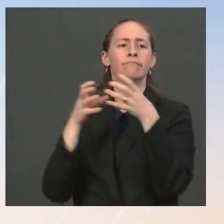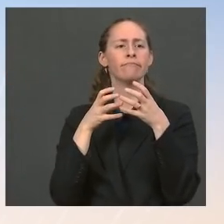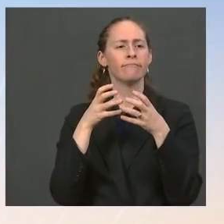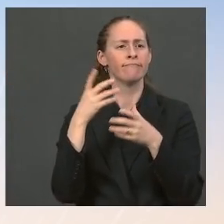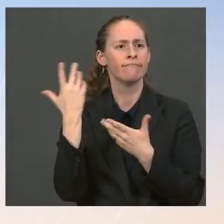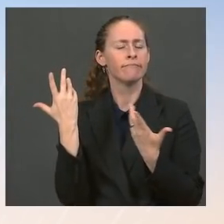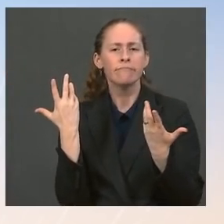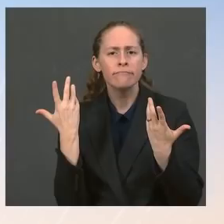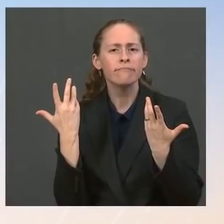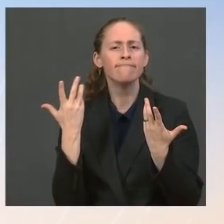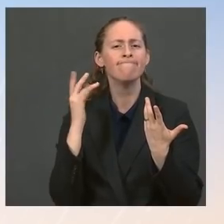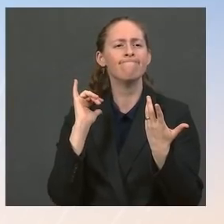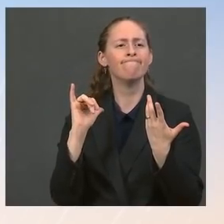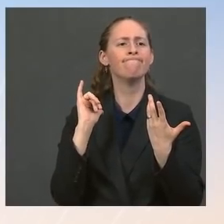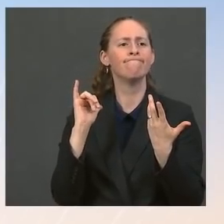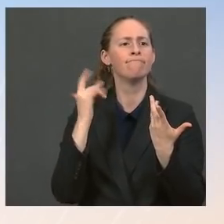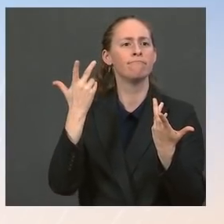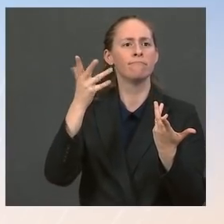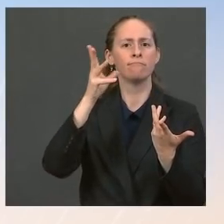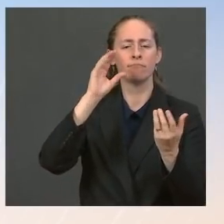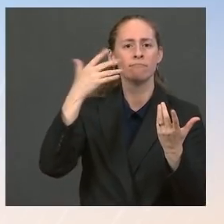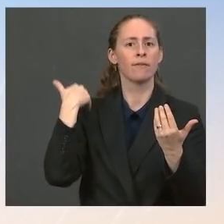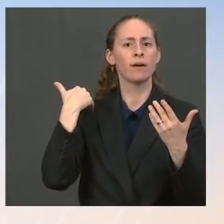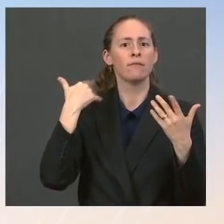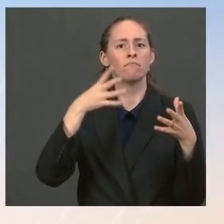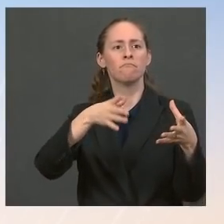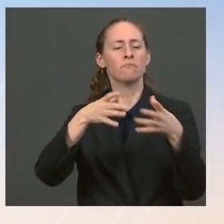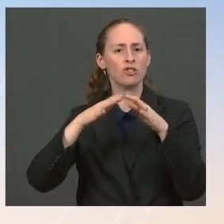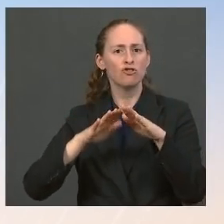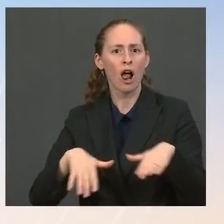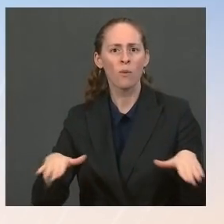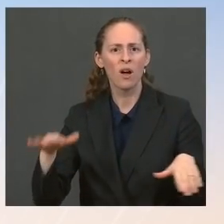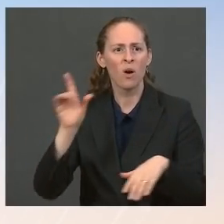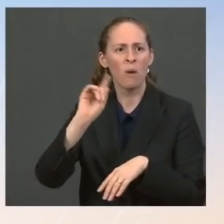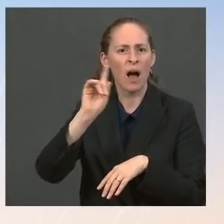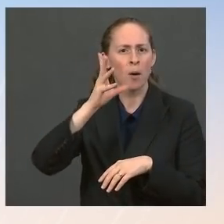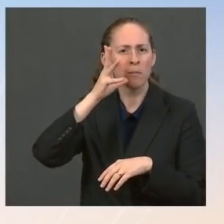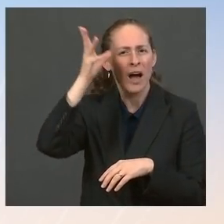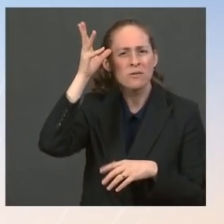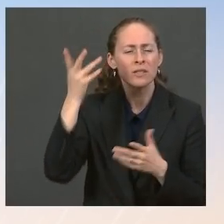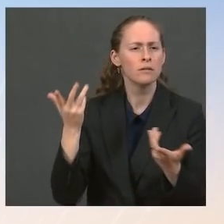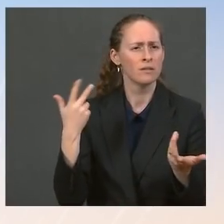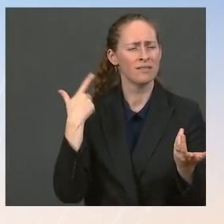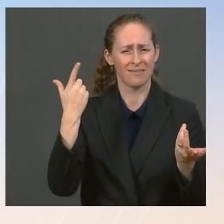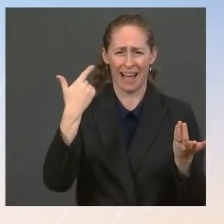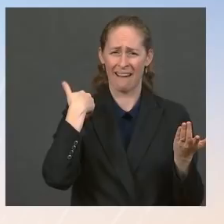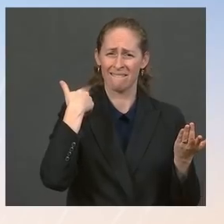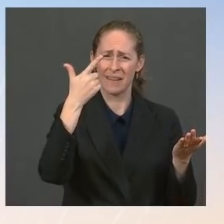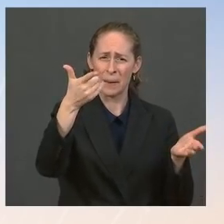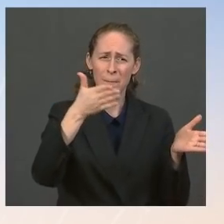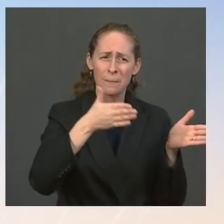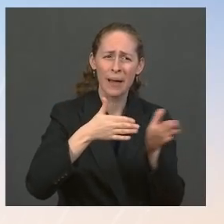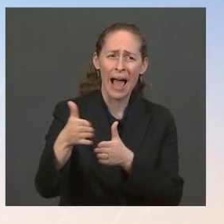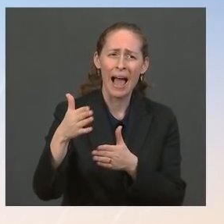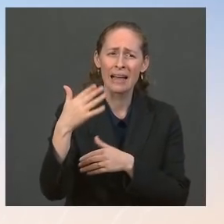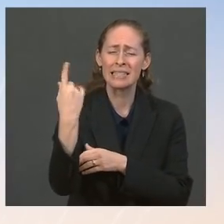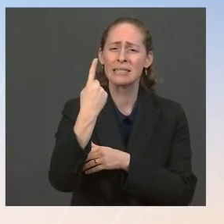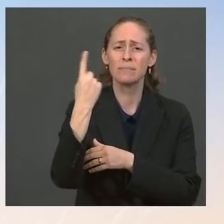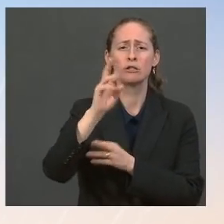and is there a plan to maybe have, you know, like FEMA-type teams that go to these crisis points?